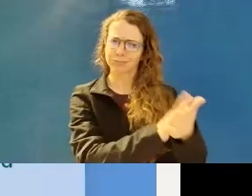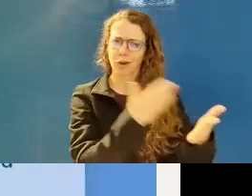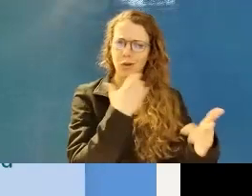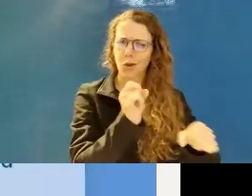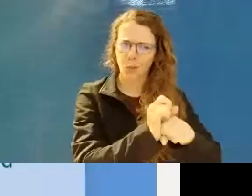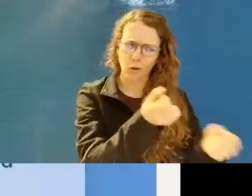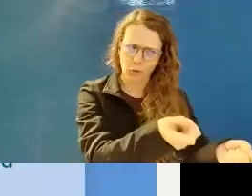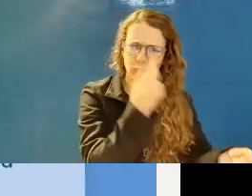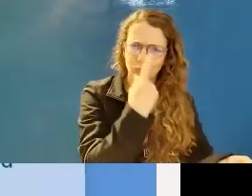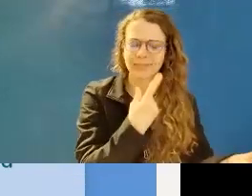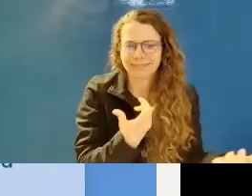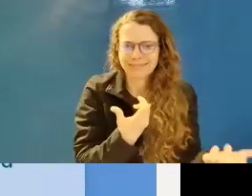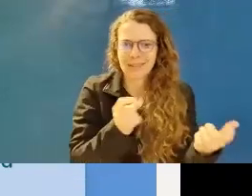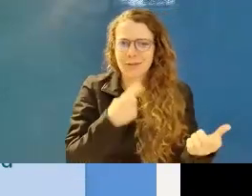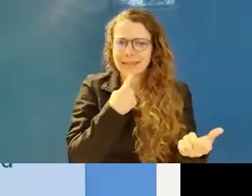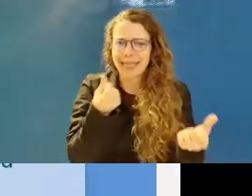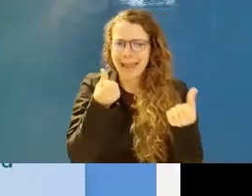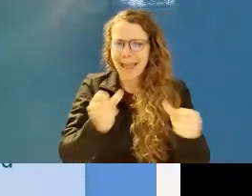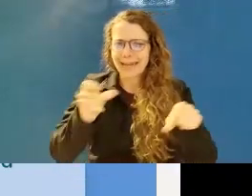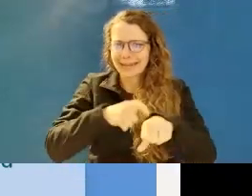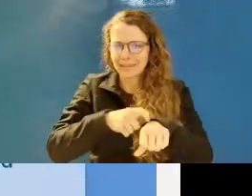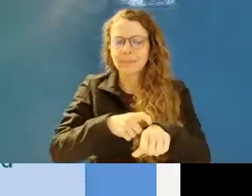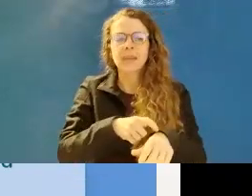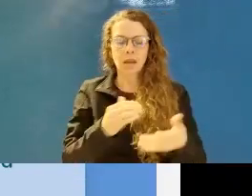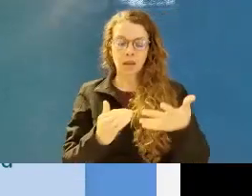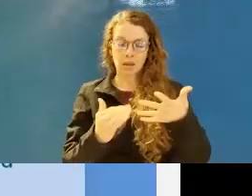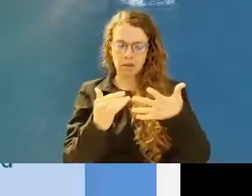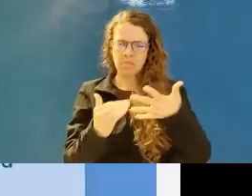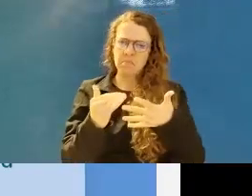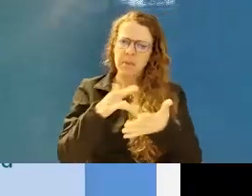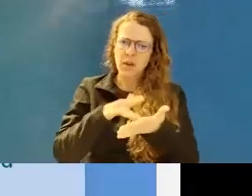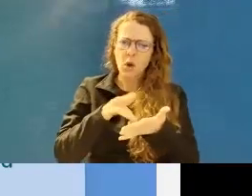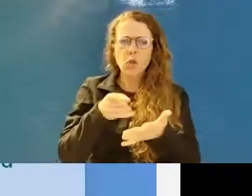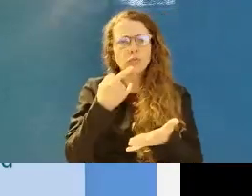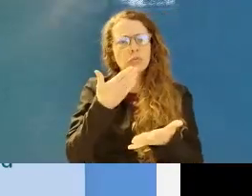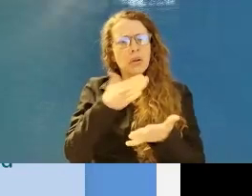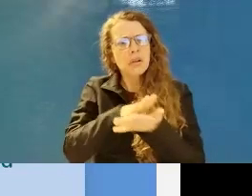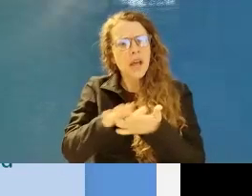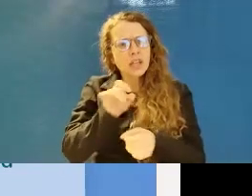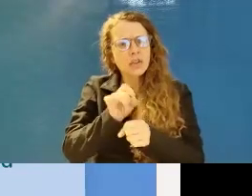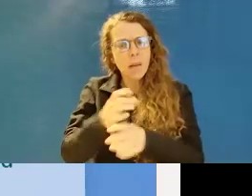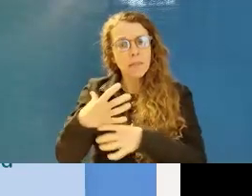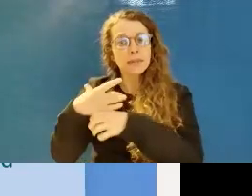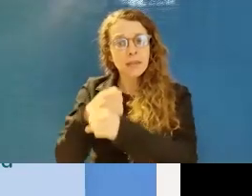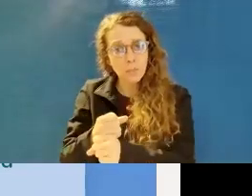The one that's kind of in the middle is the, you did a nice job summarizing the theory and providing examples.